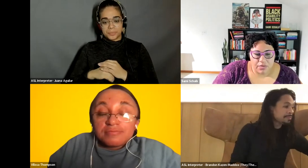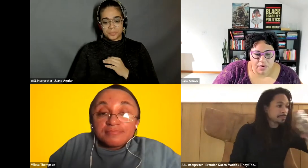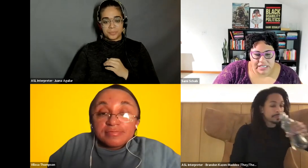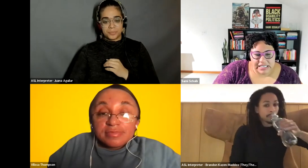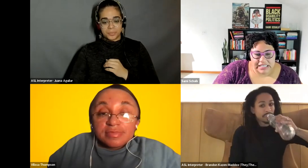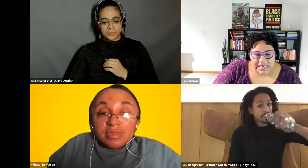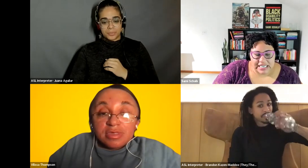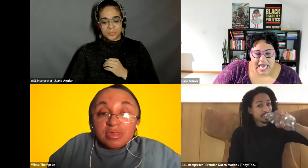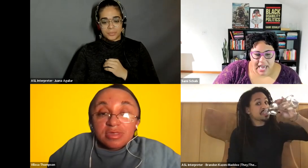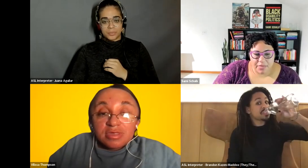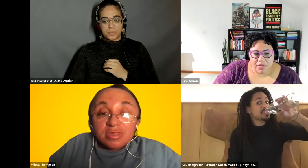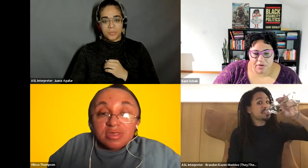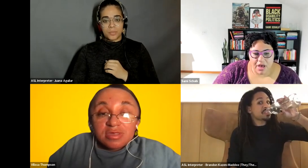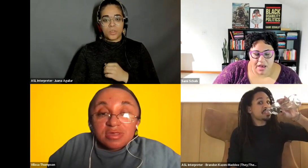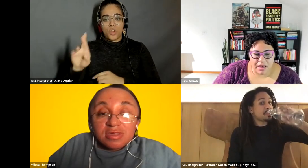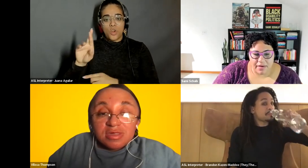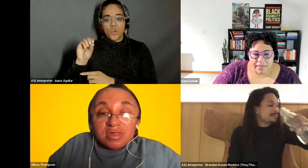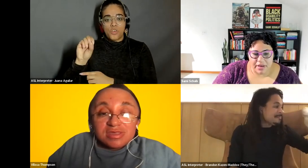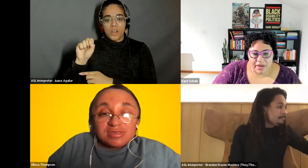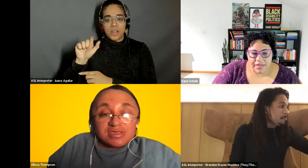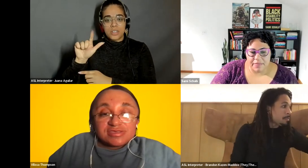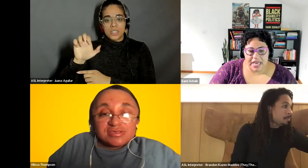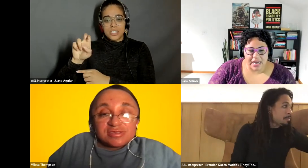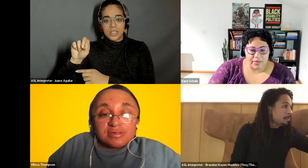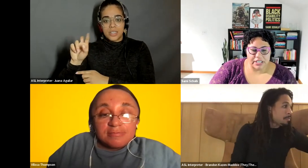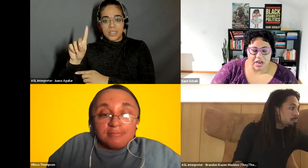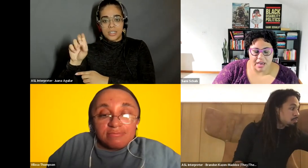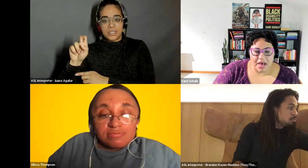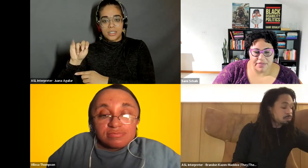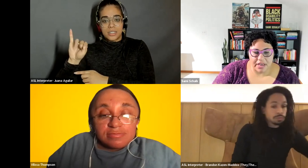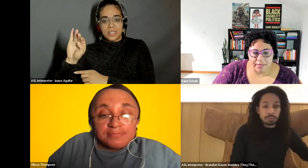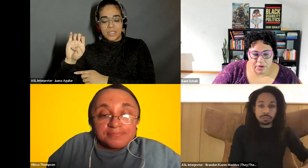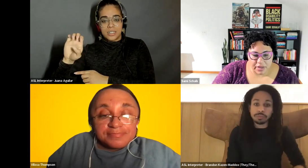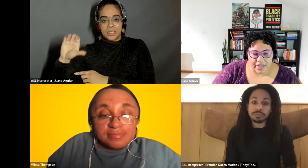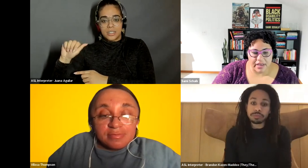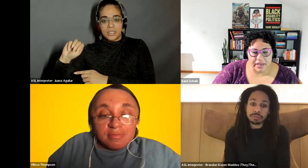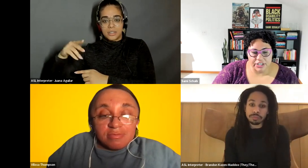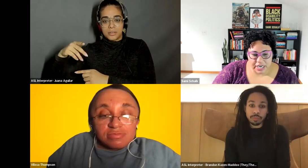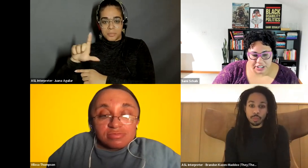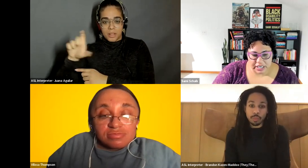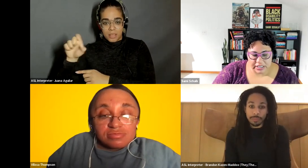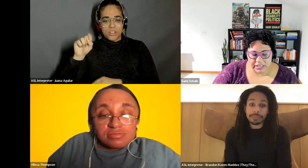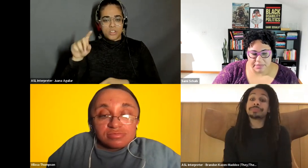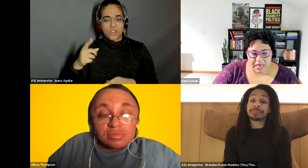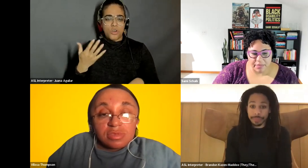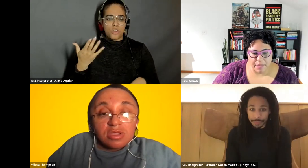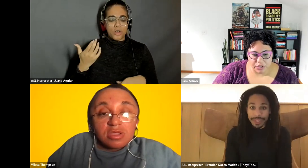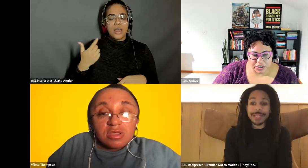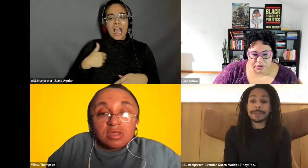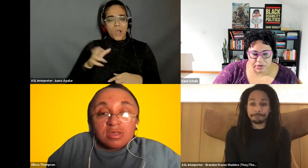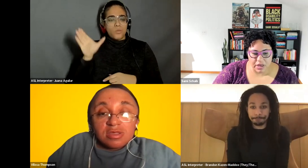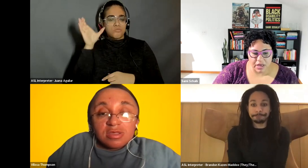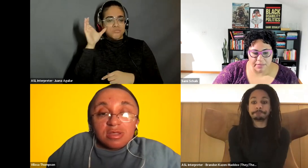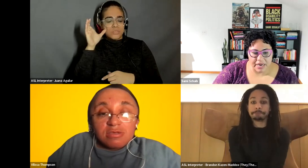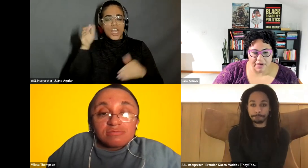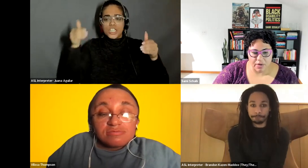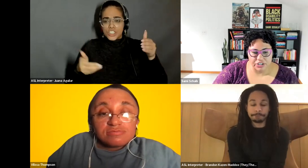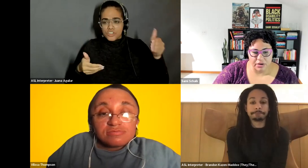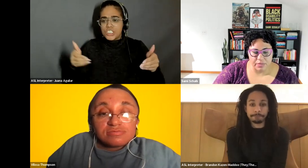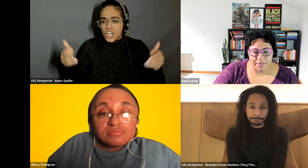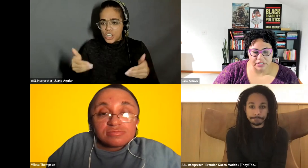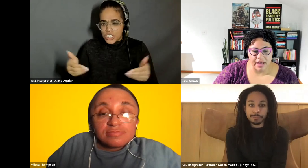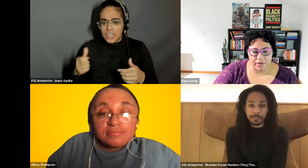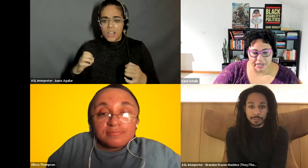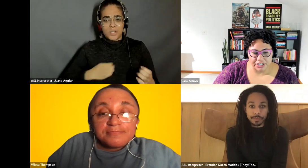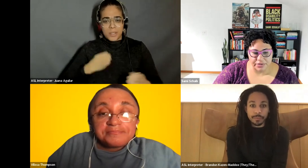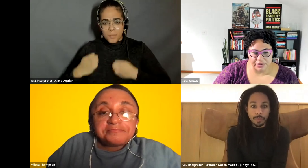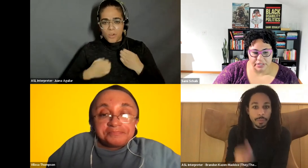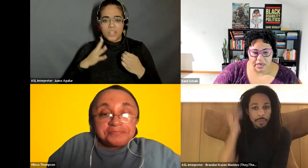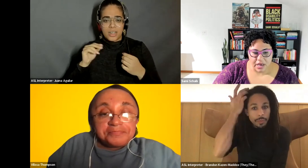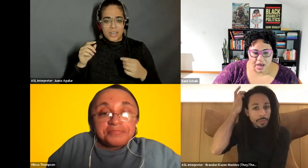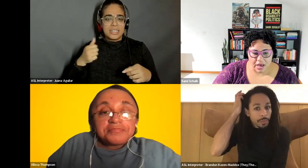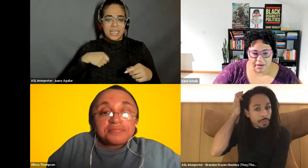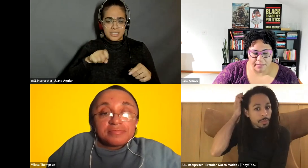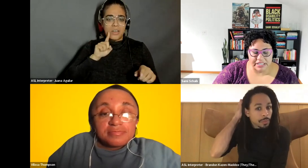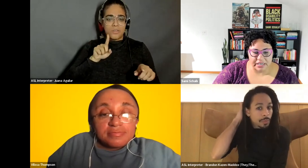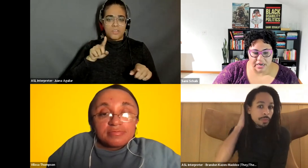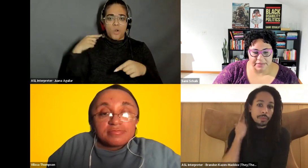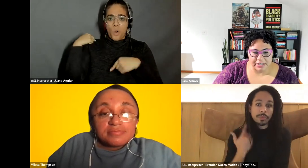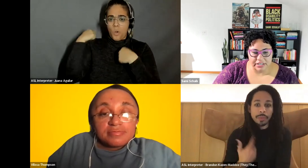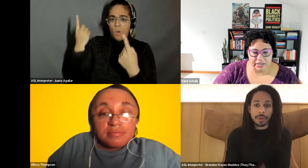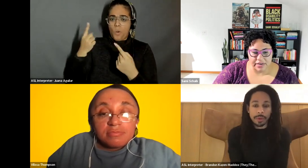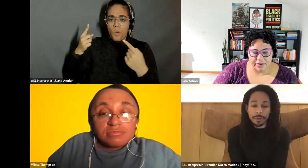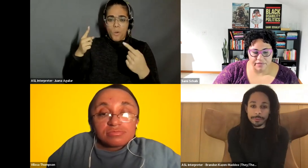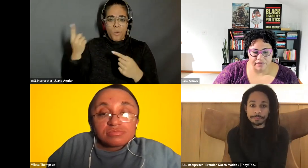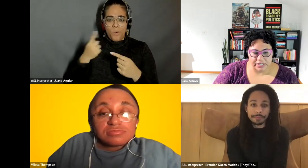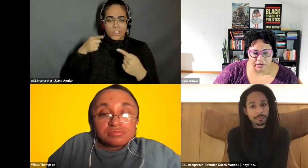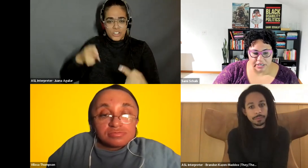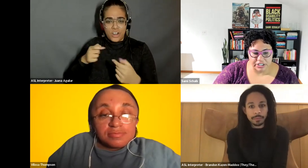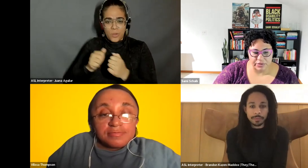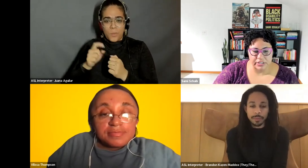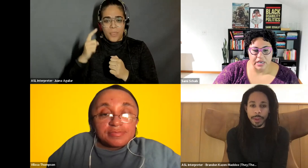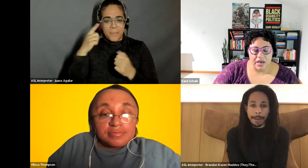Sami Schalk: Rosalind Denise Campbell at the beginning, was talking about the Mo. The introductions making them emotional, and having always struggled with mental health issues, but did not expect to start suffering from physical issues.